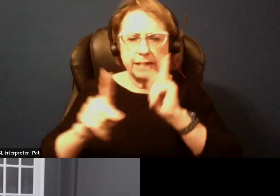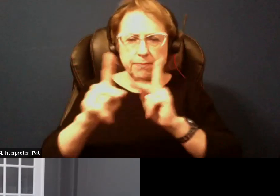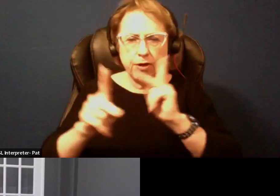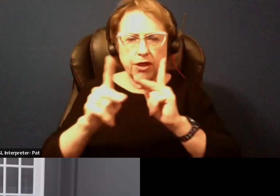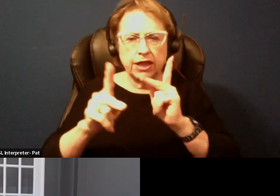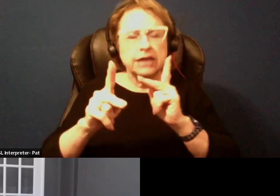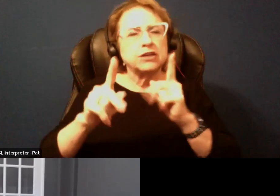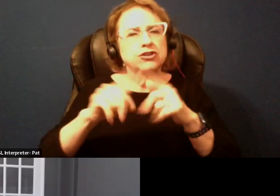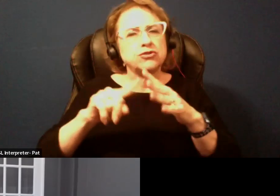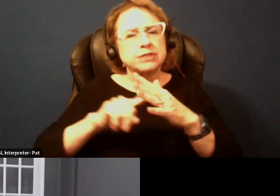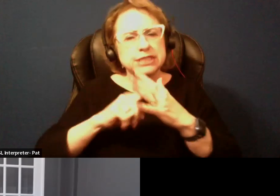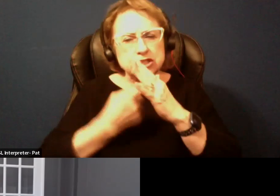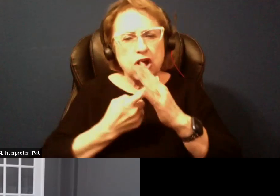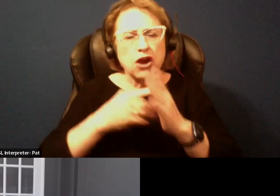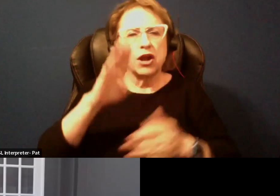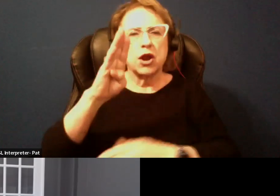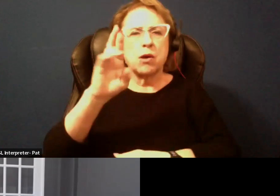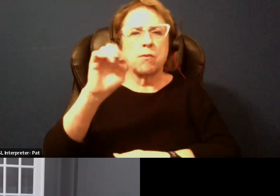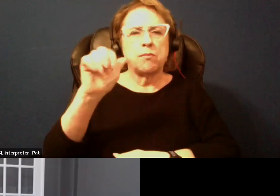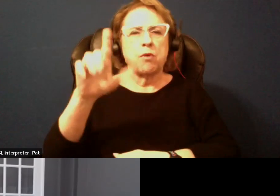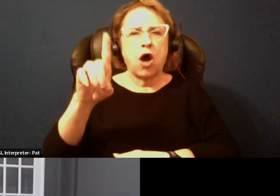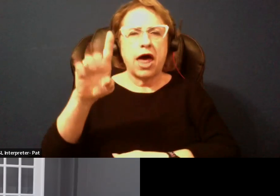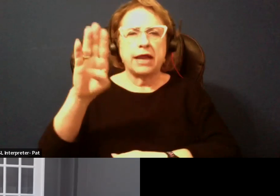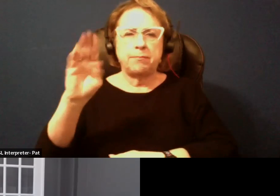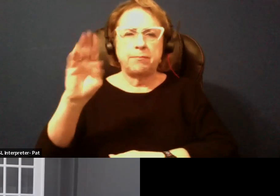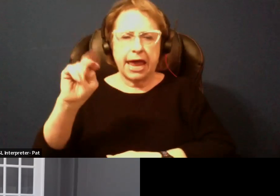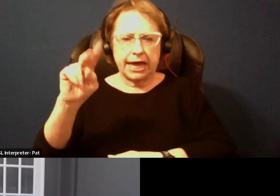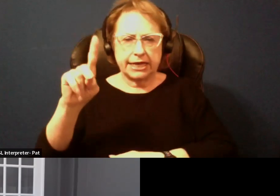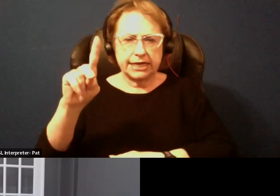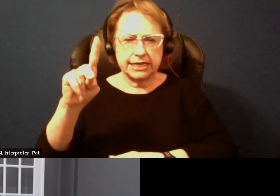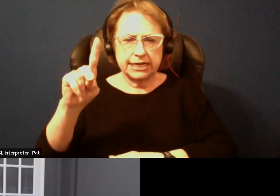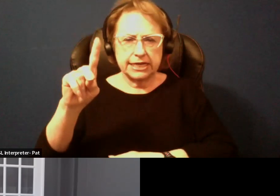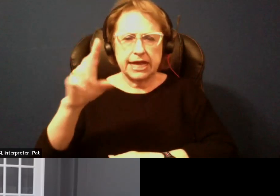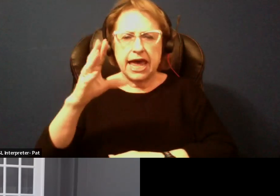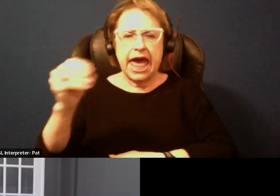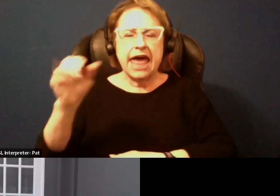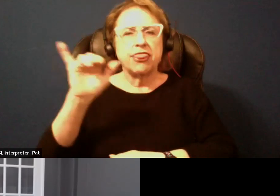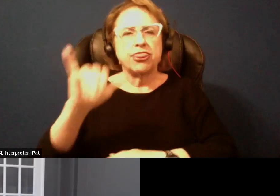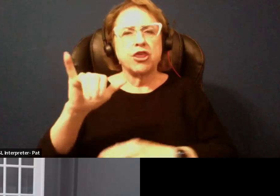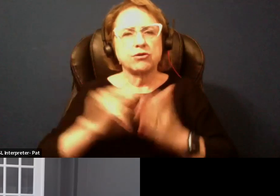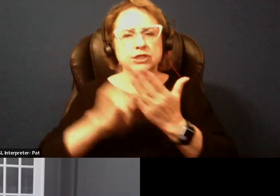to get those programs going because if you don't have the workforce, then your projects are going